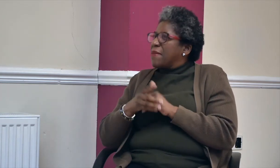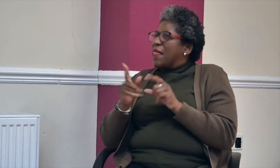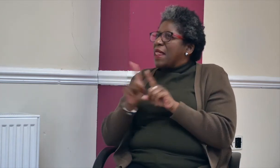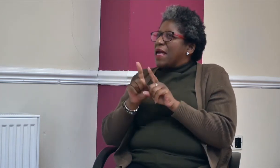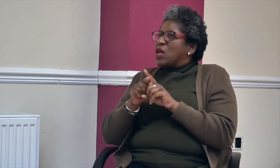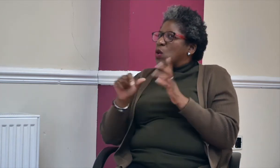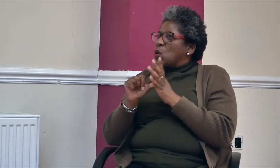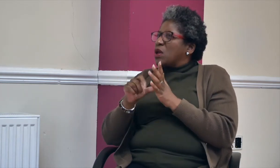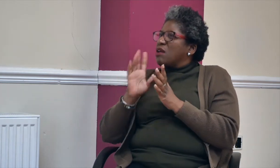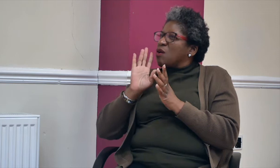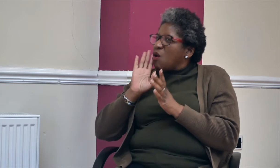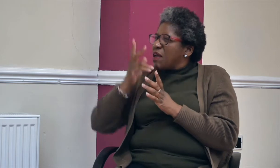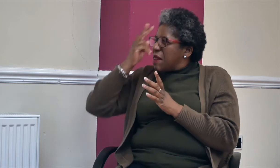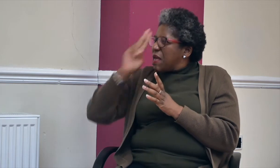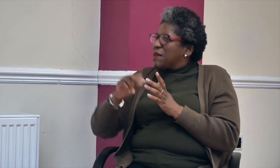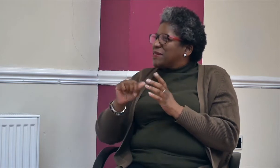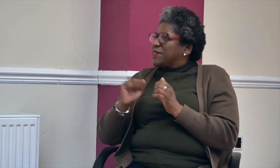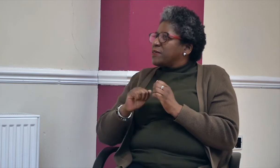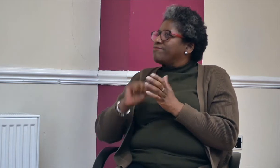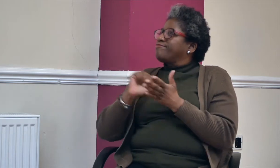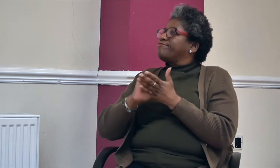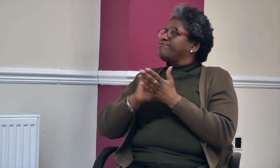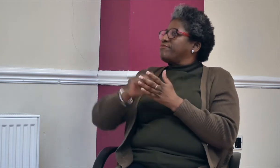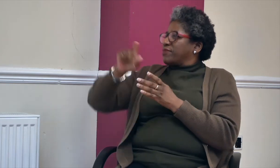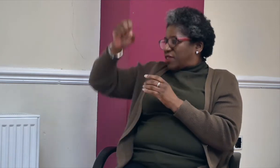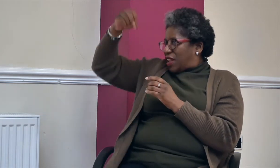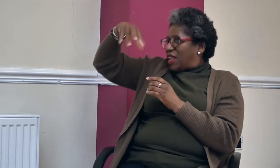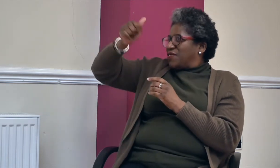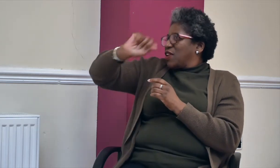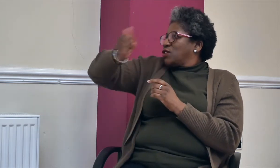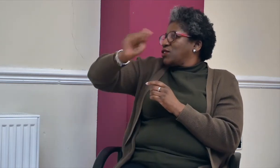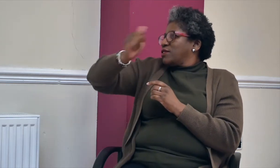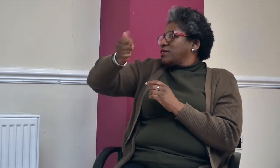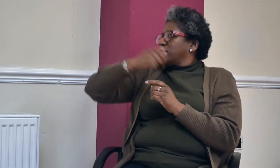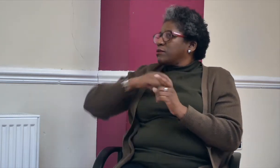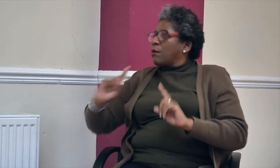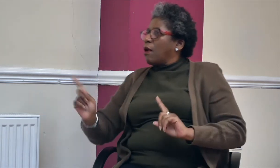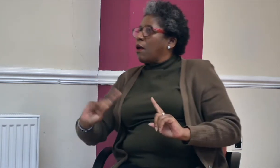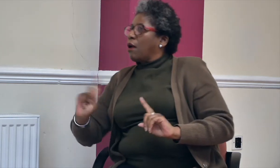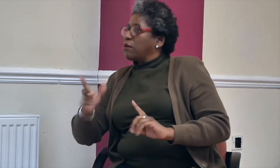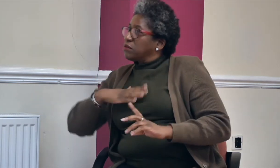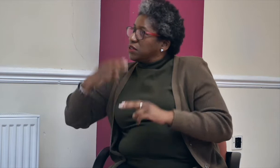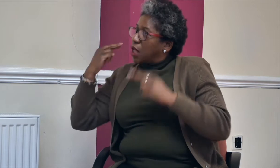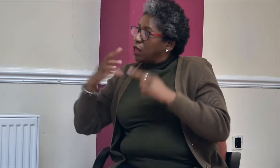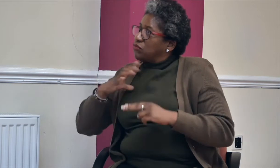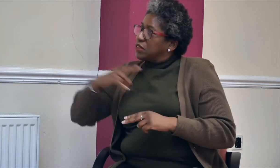For example, when they realised I couldn't hear them when they called, they would flash the lights, switching them on and off.